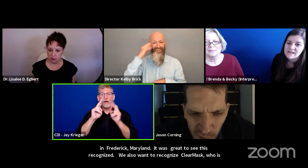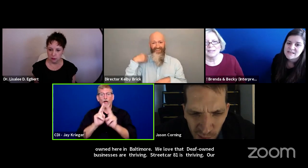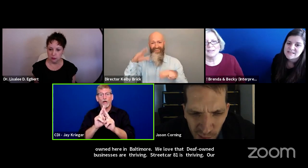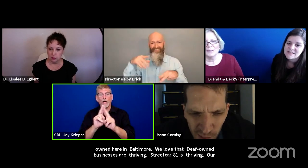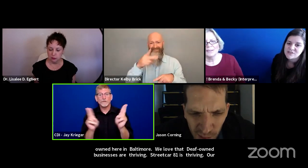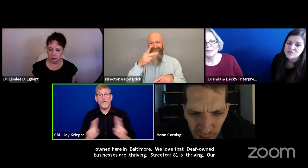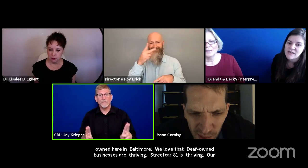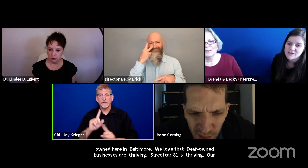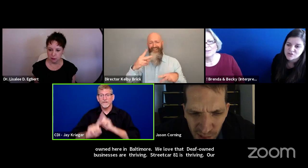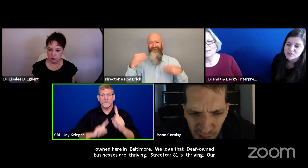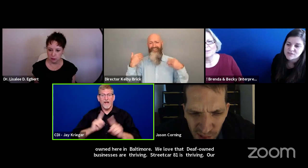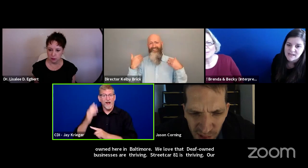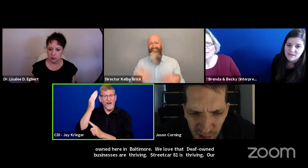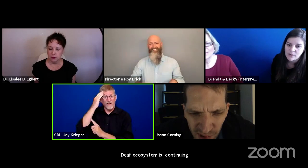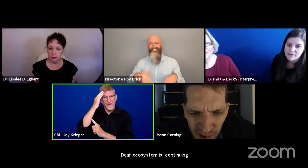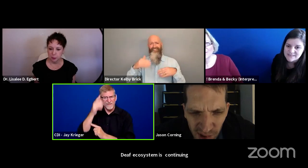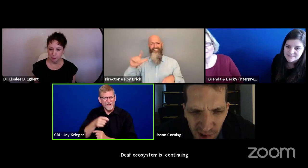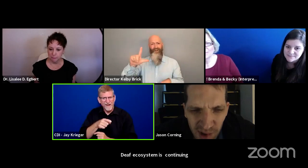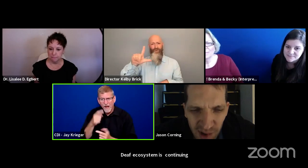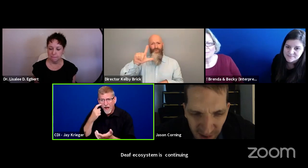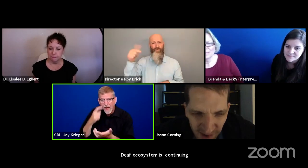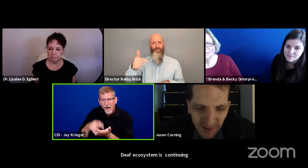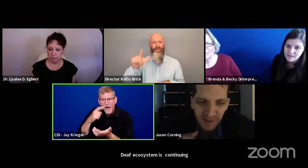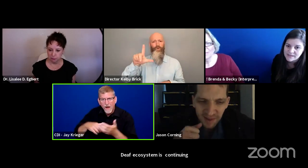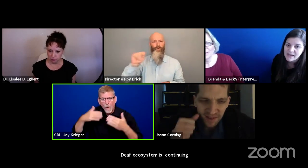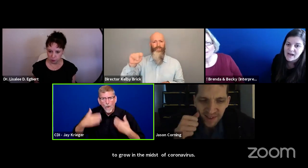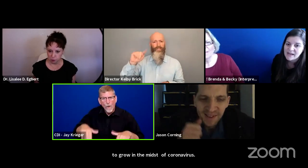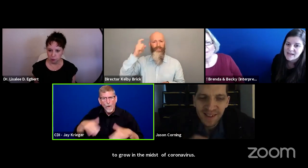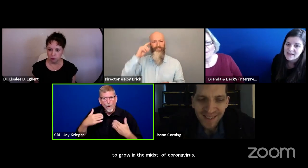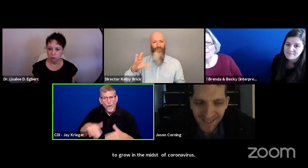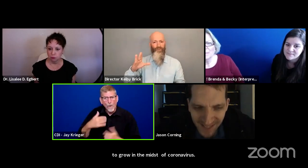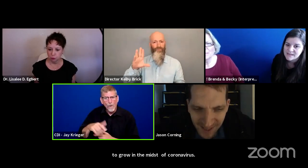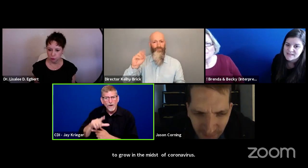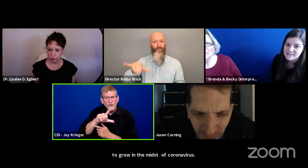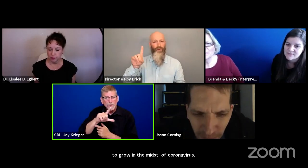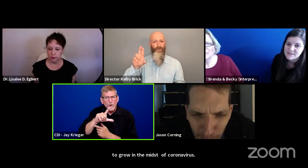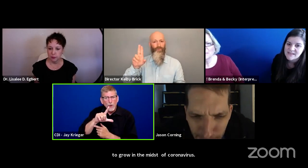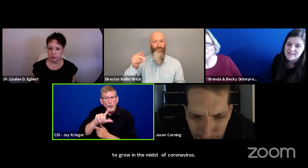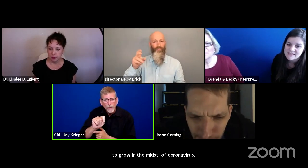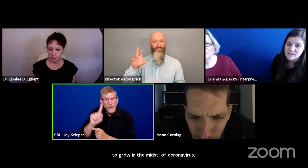Second, international sign awareness week. Again, it's fantastic.